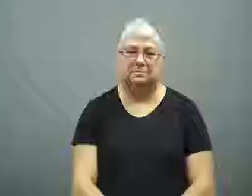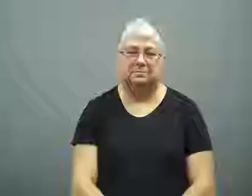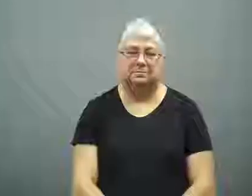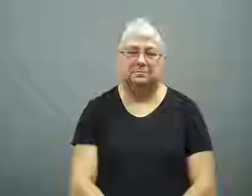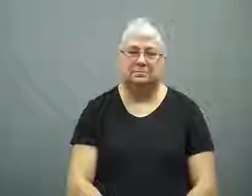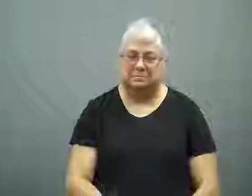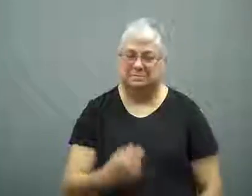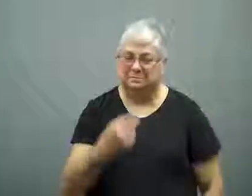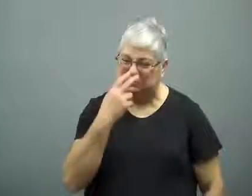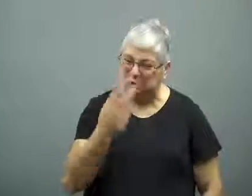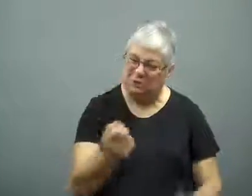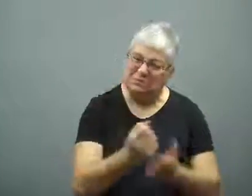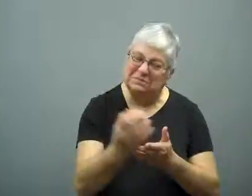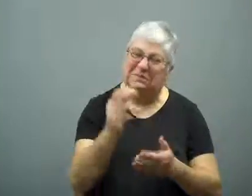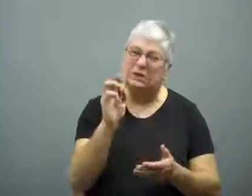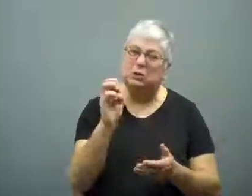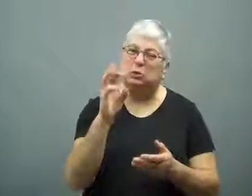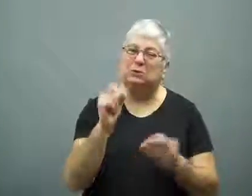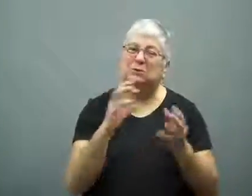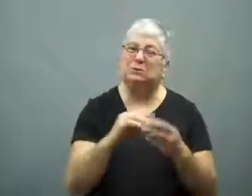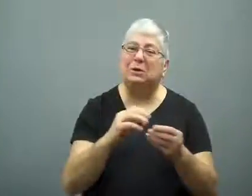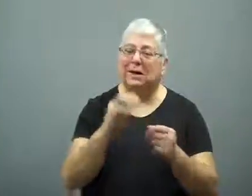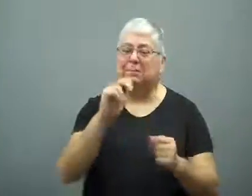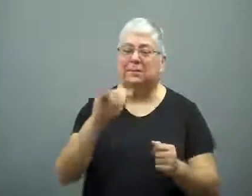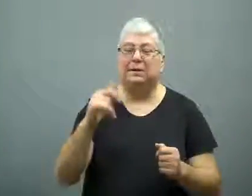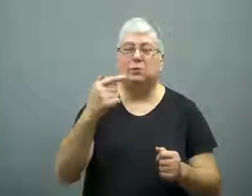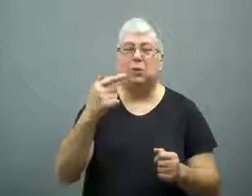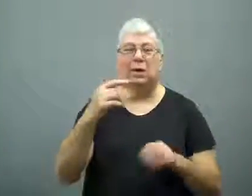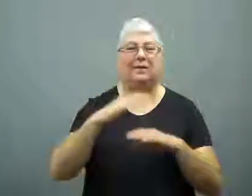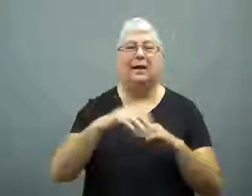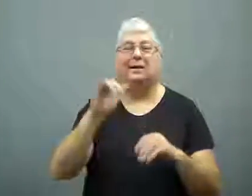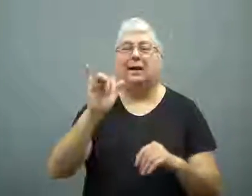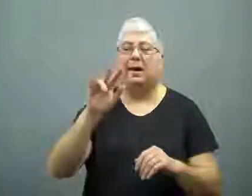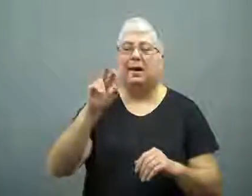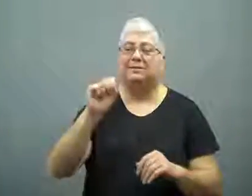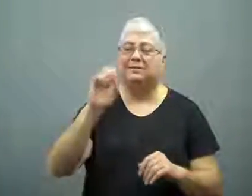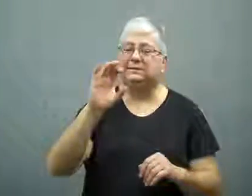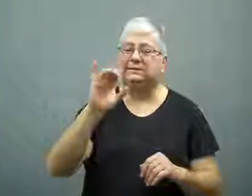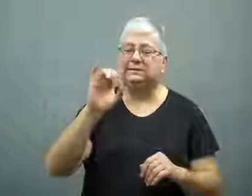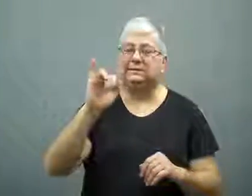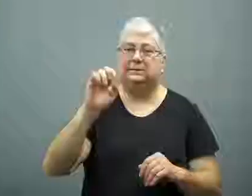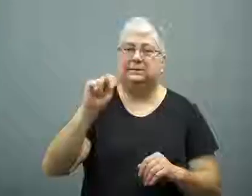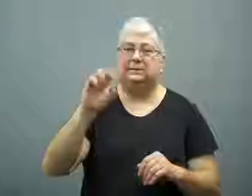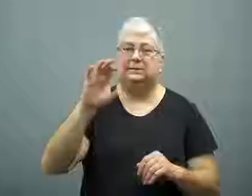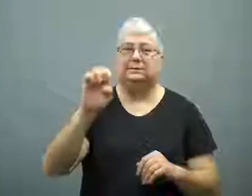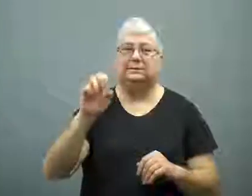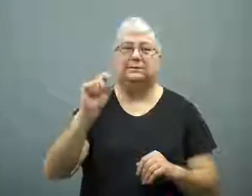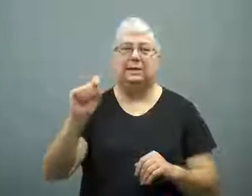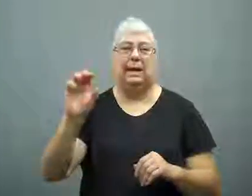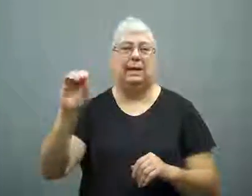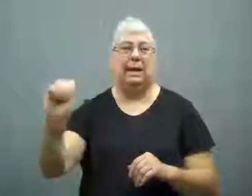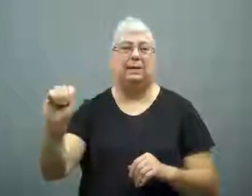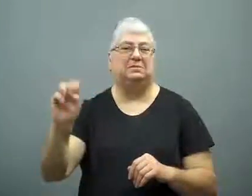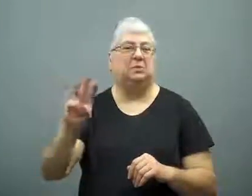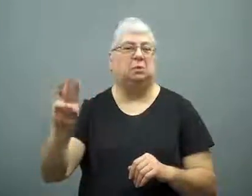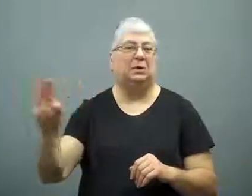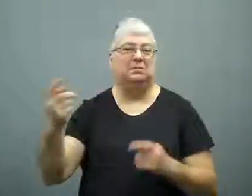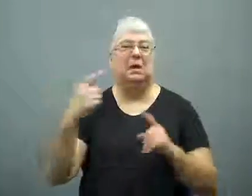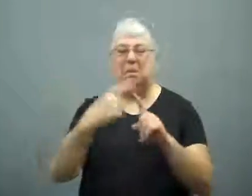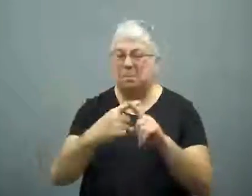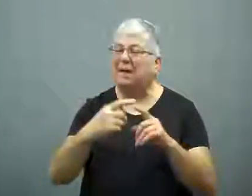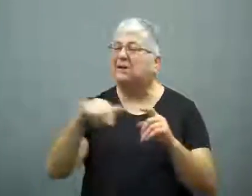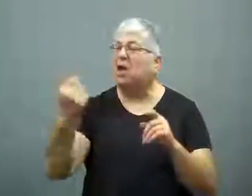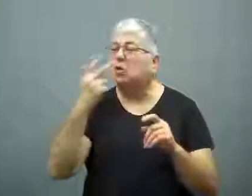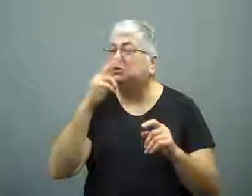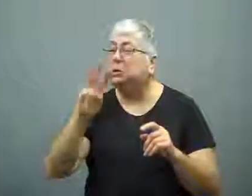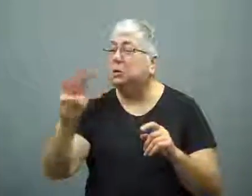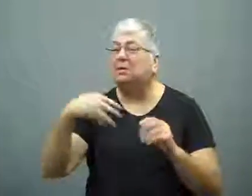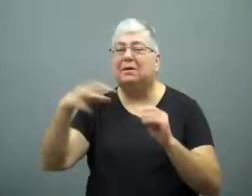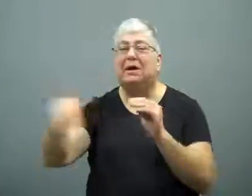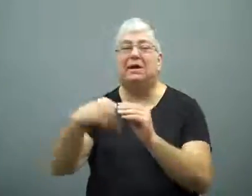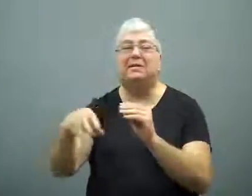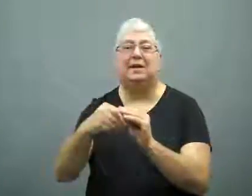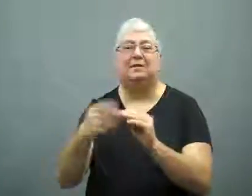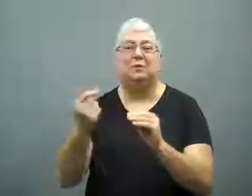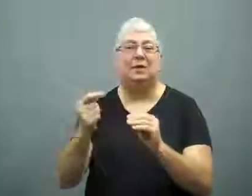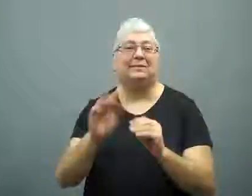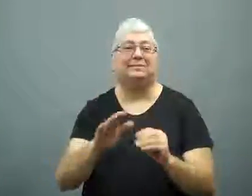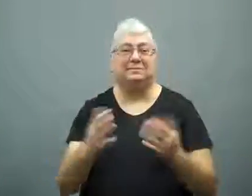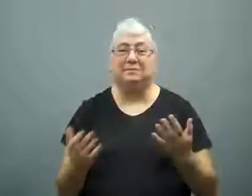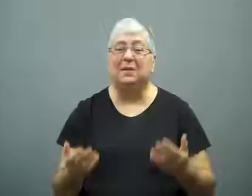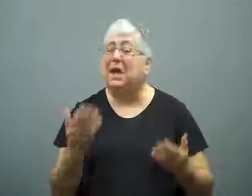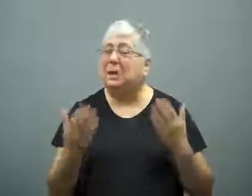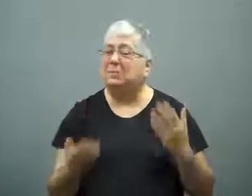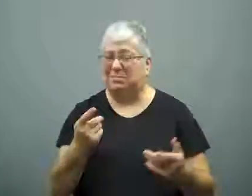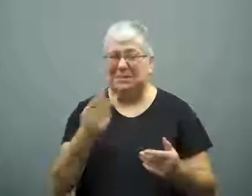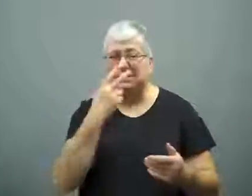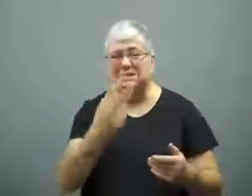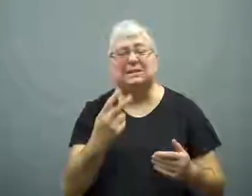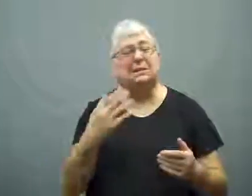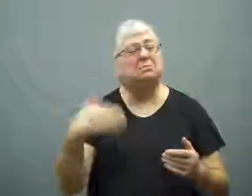I saw this May 21 story on livescience.com